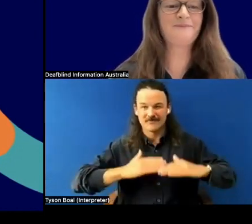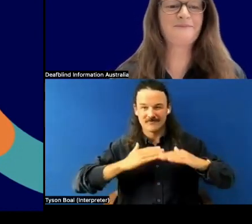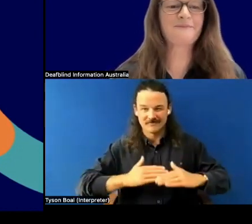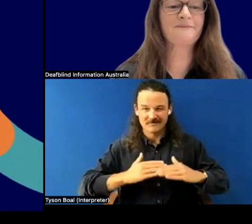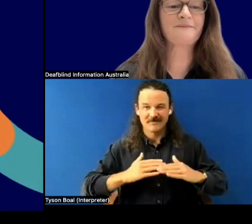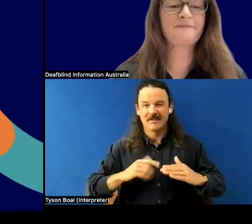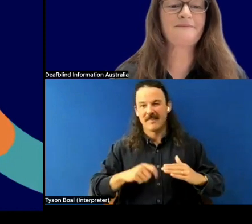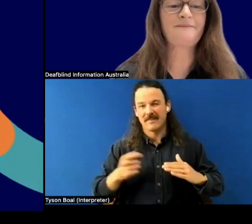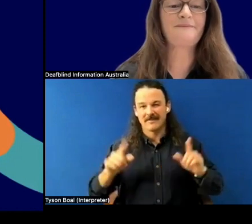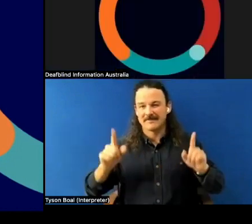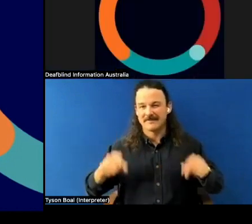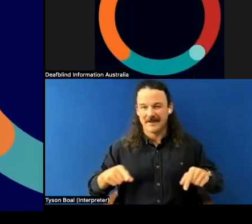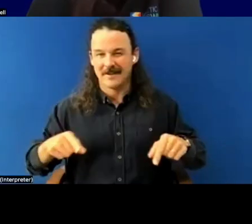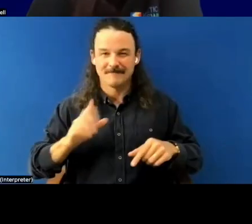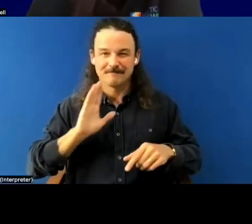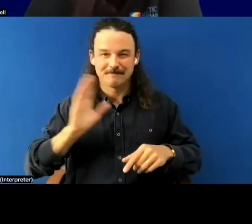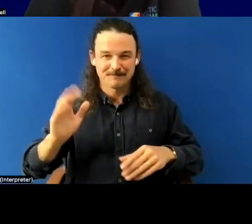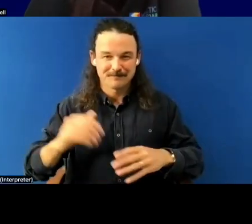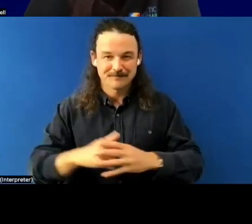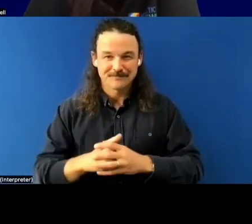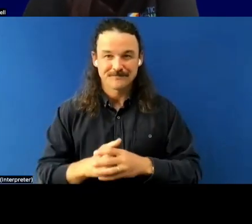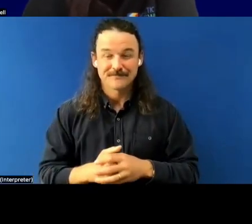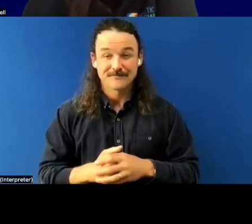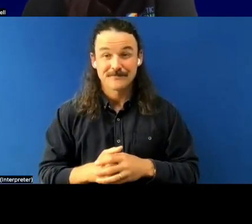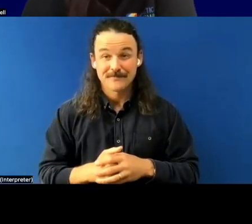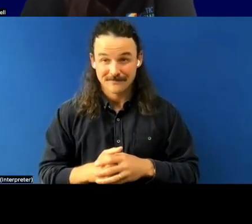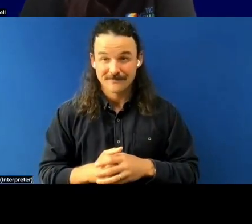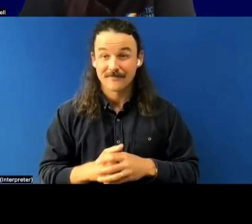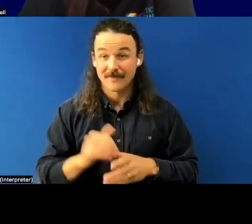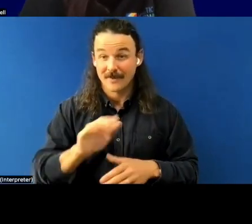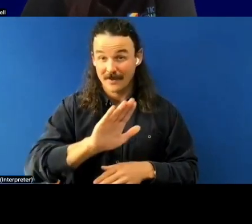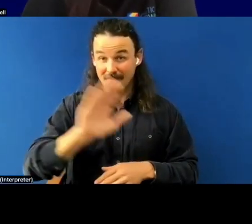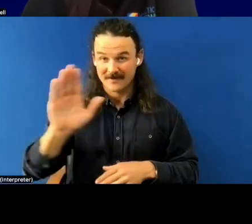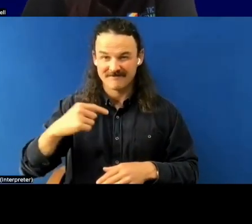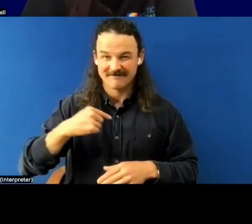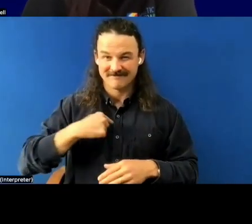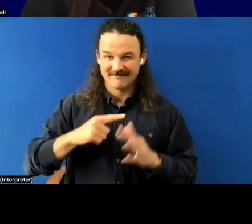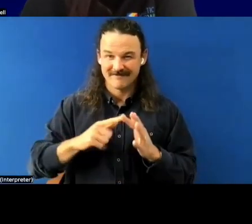Hi, everyone. I’m Emily. As Melanie said,